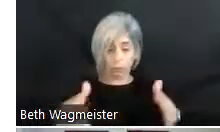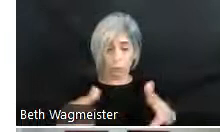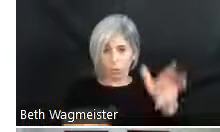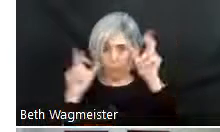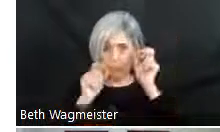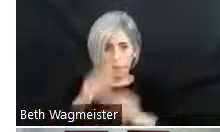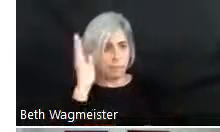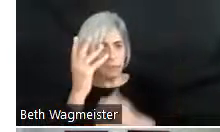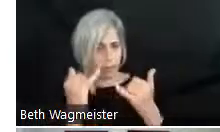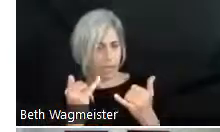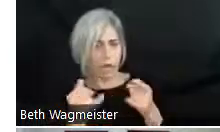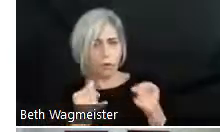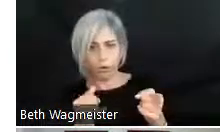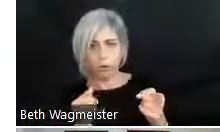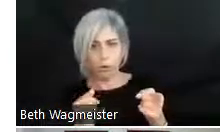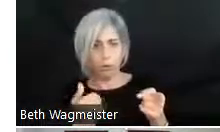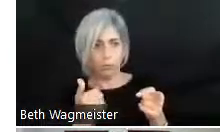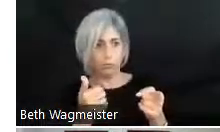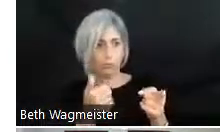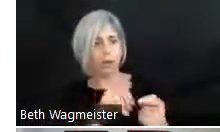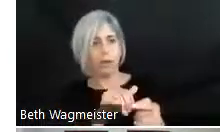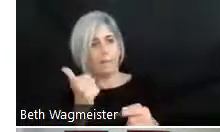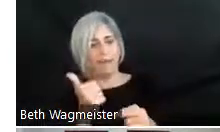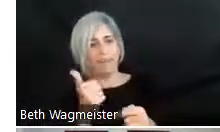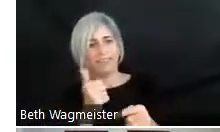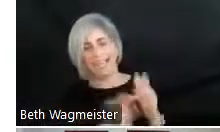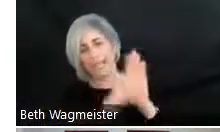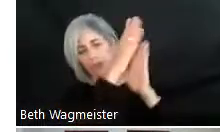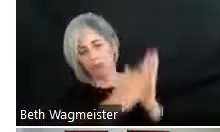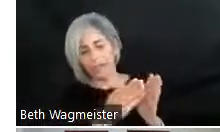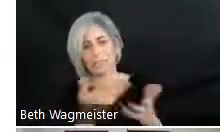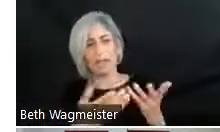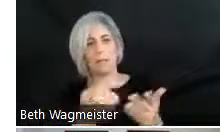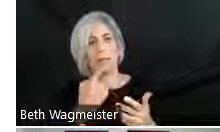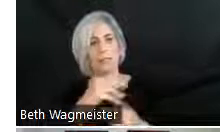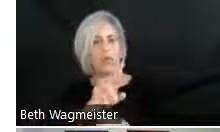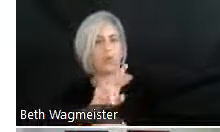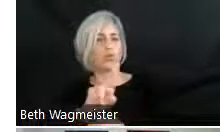right now, you my fellow space astronaut is probably towards the right side of this arrow.